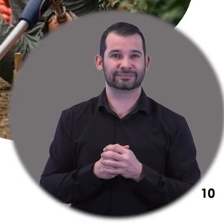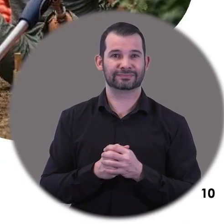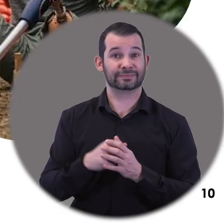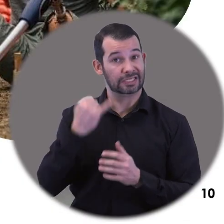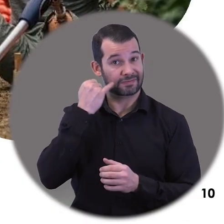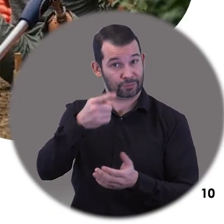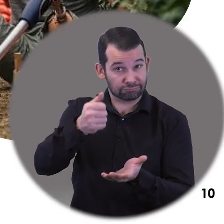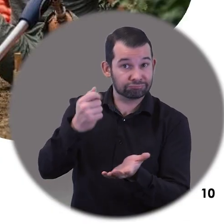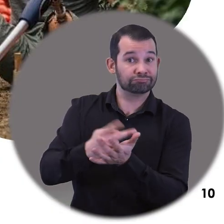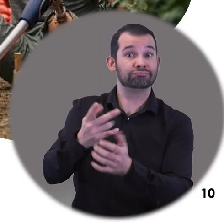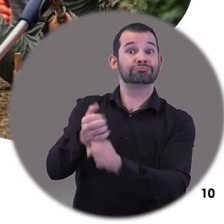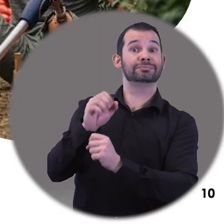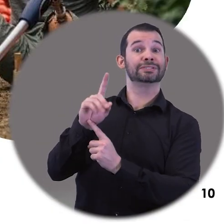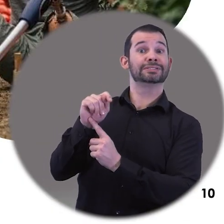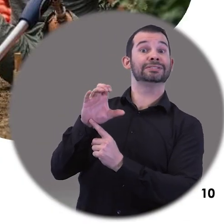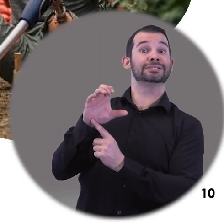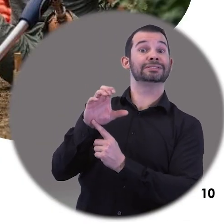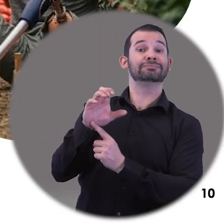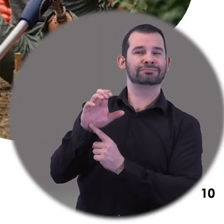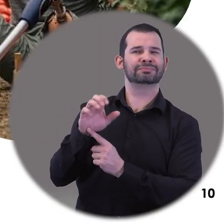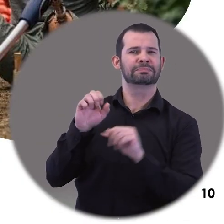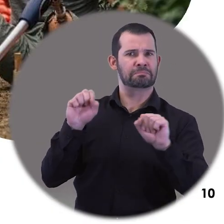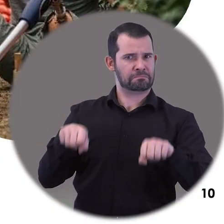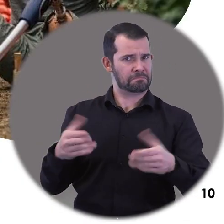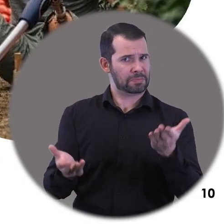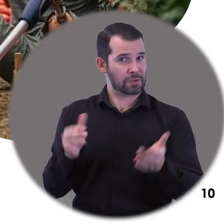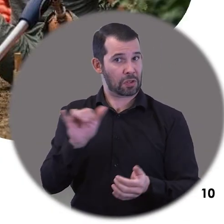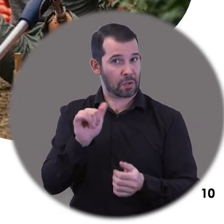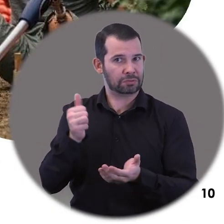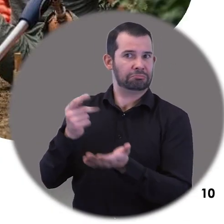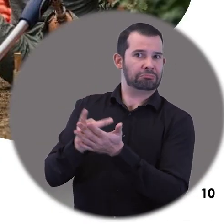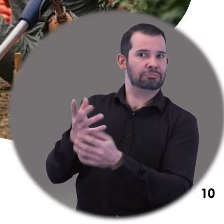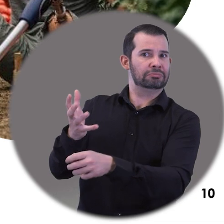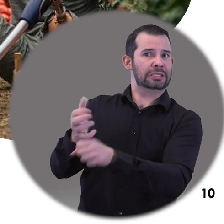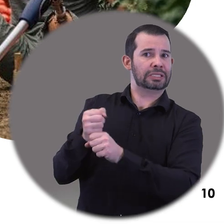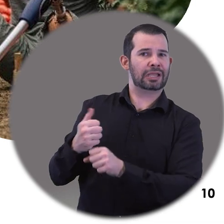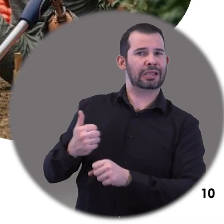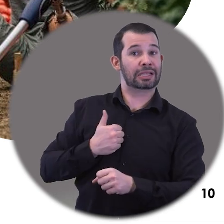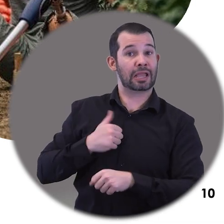If you are eligible for the DTC, you may also be eligible for the Canada workers